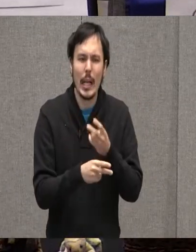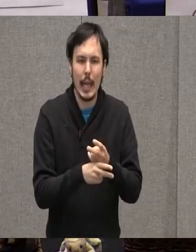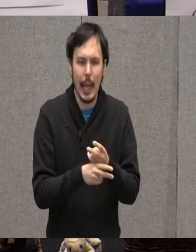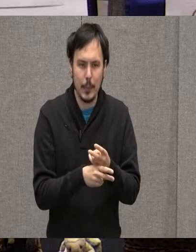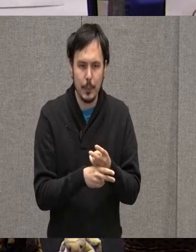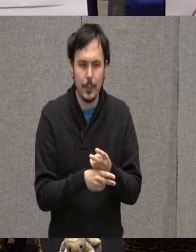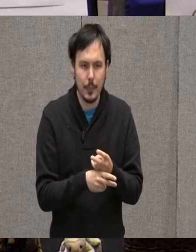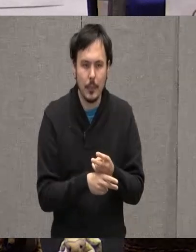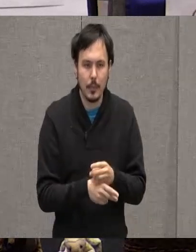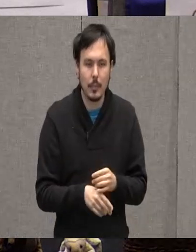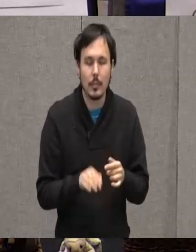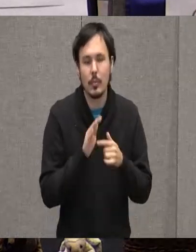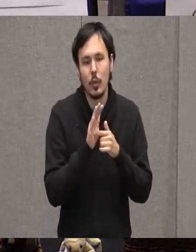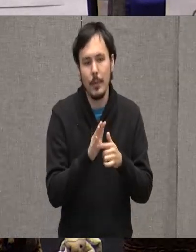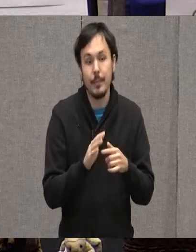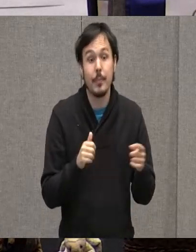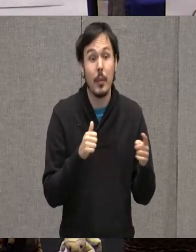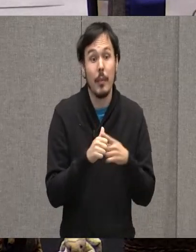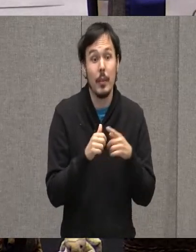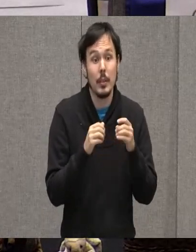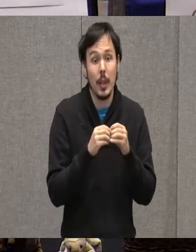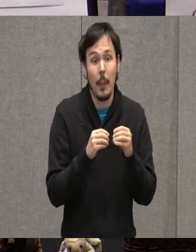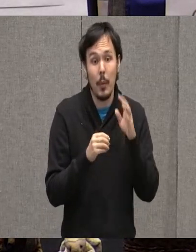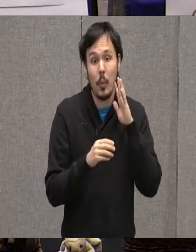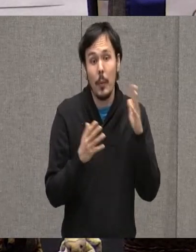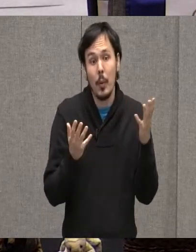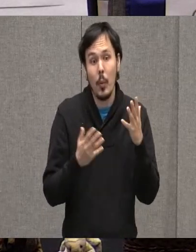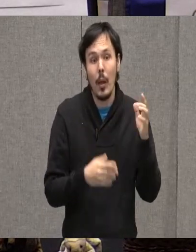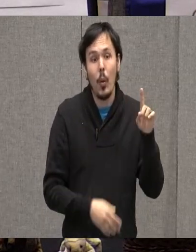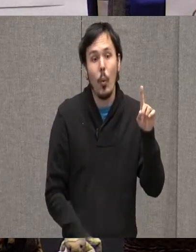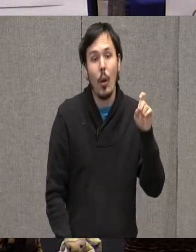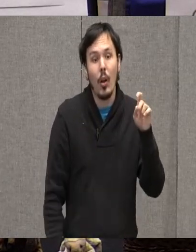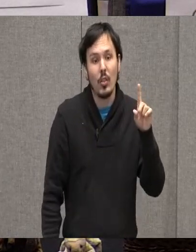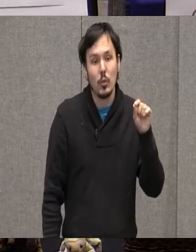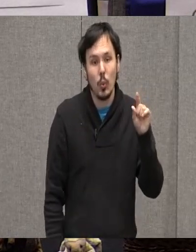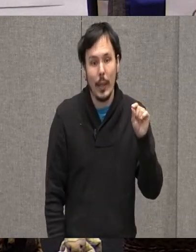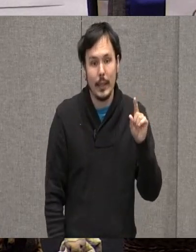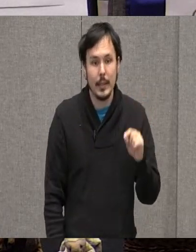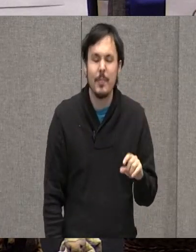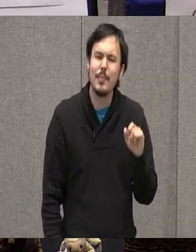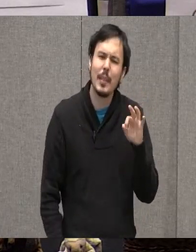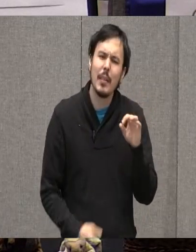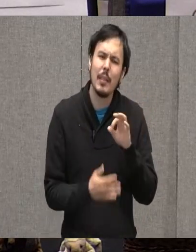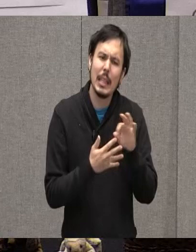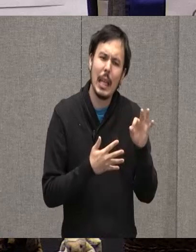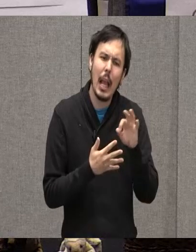So our first number in our counting sequence is going to be 120 and if we're counting by 120s,